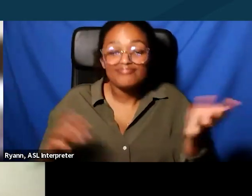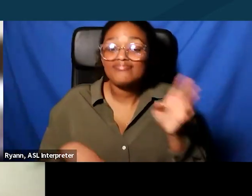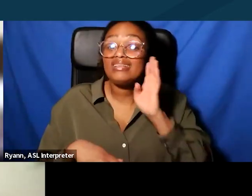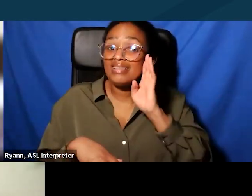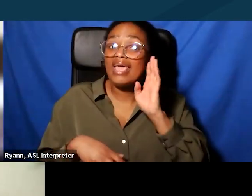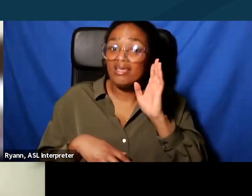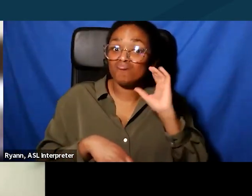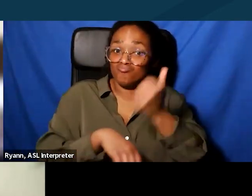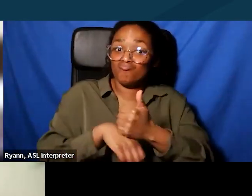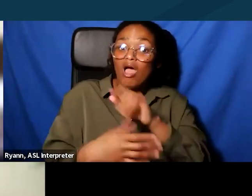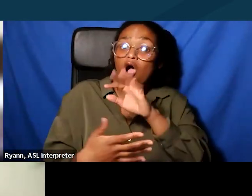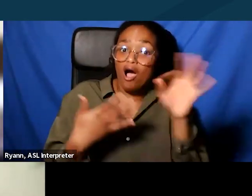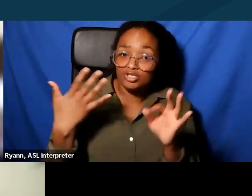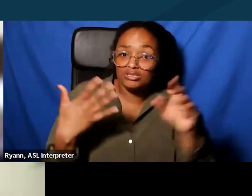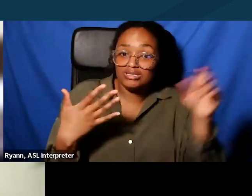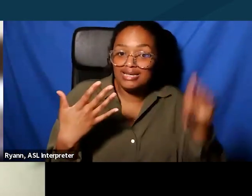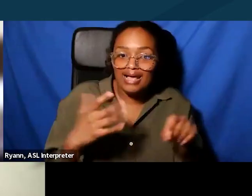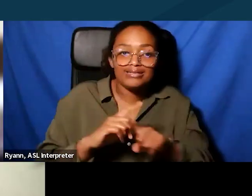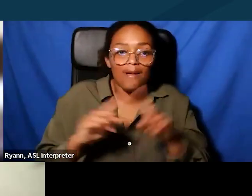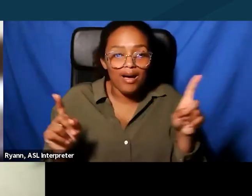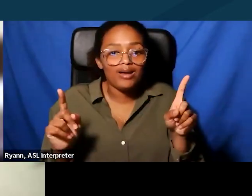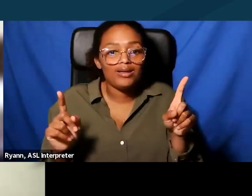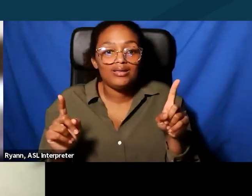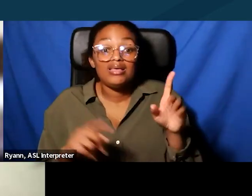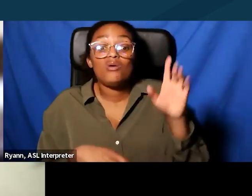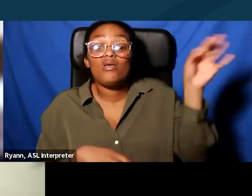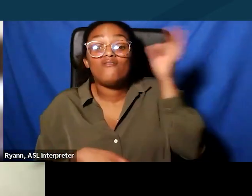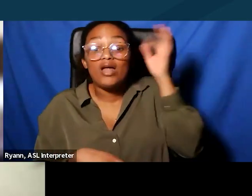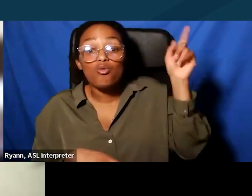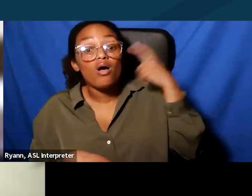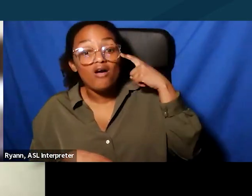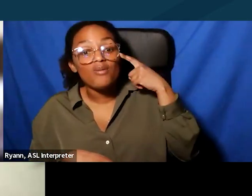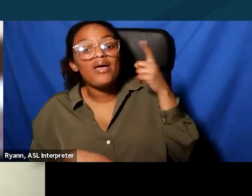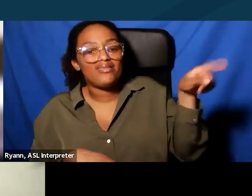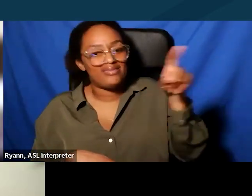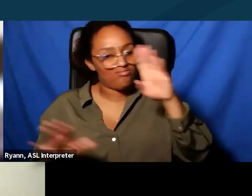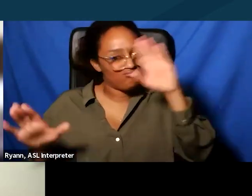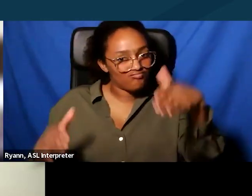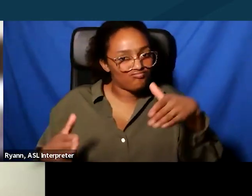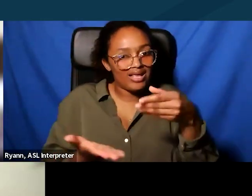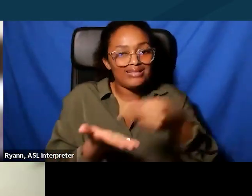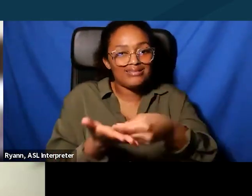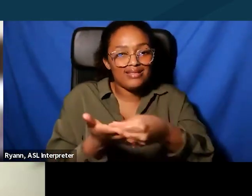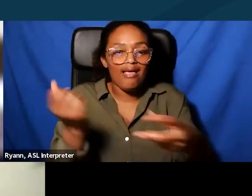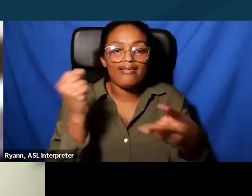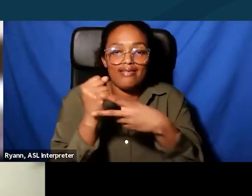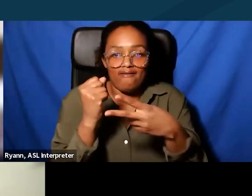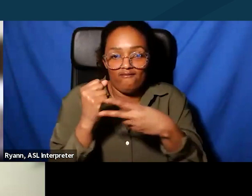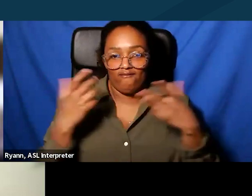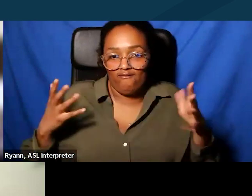that nursing facilities and other kinds of institutions, including state hospitals,